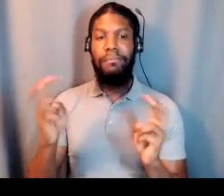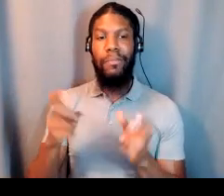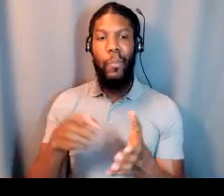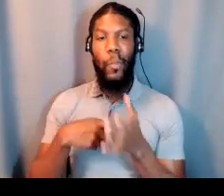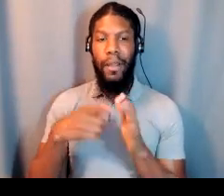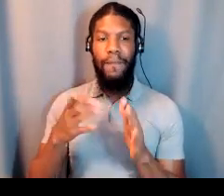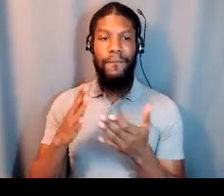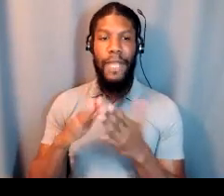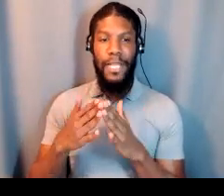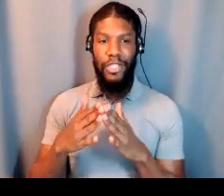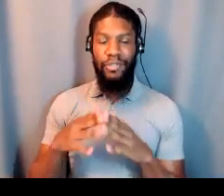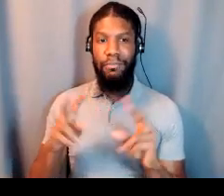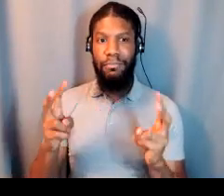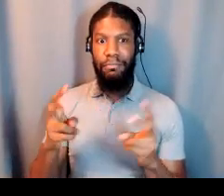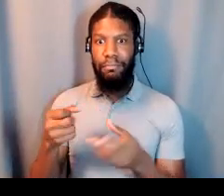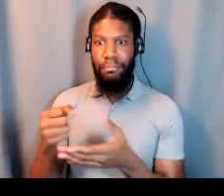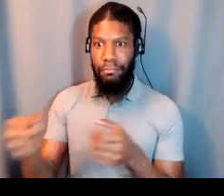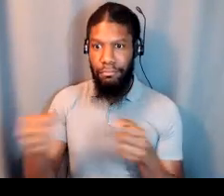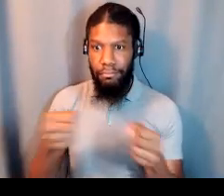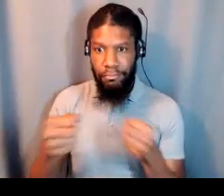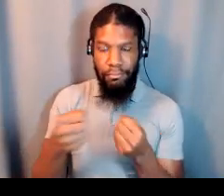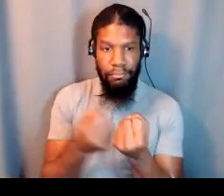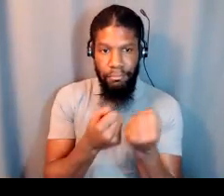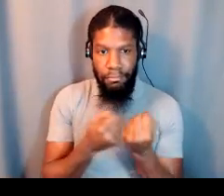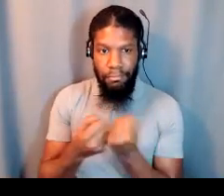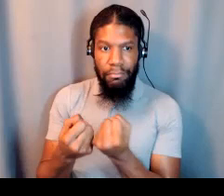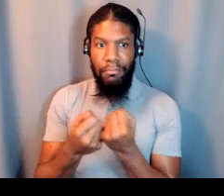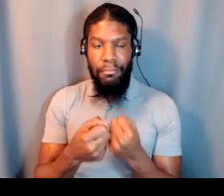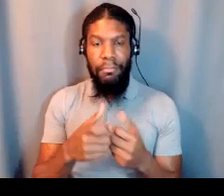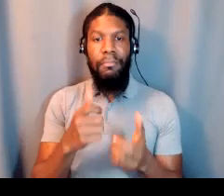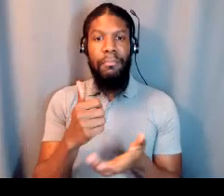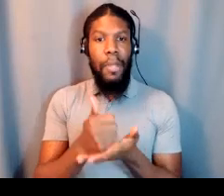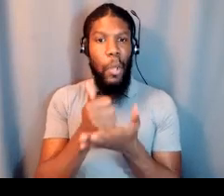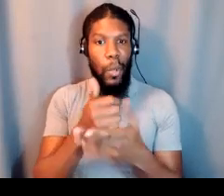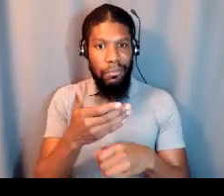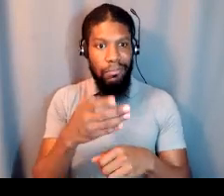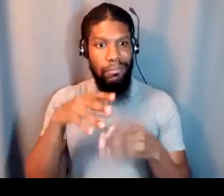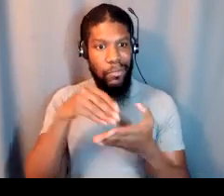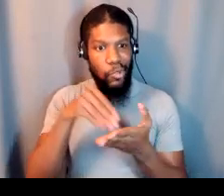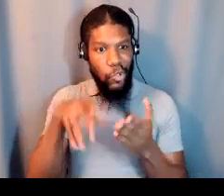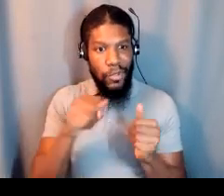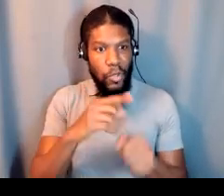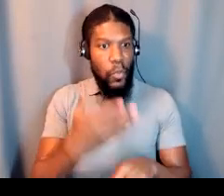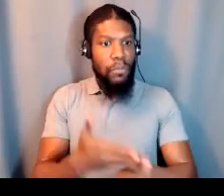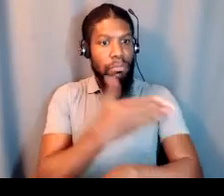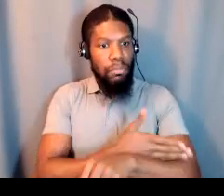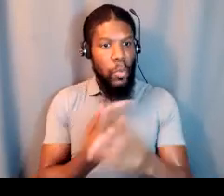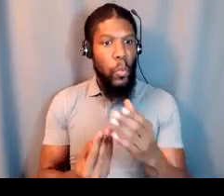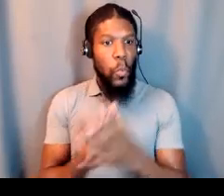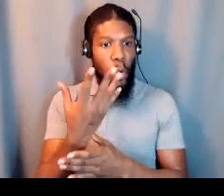and to make sure that students are growing in the ways that are effective and productive for them. [Elle,